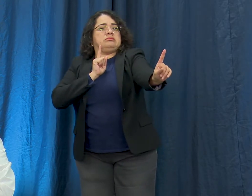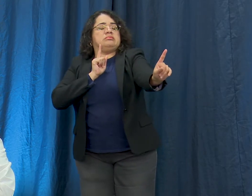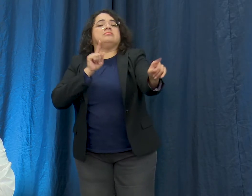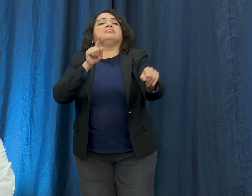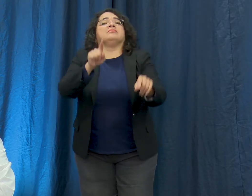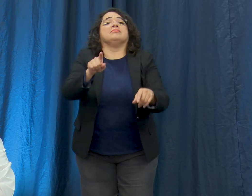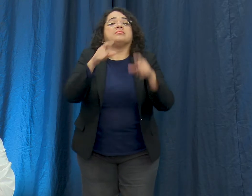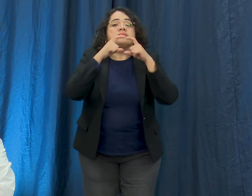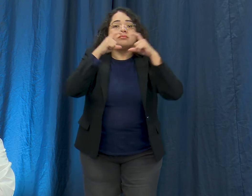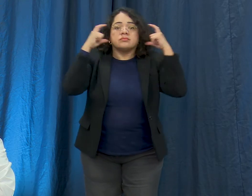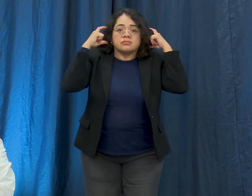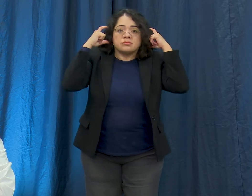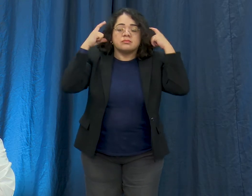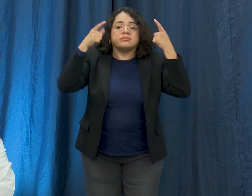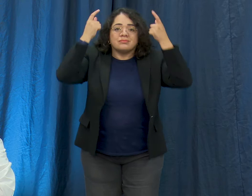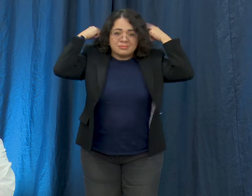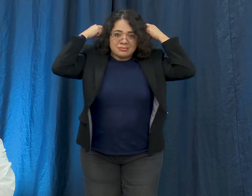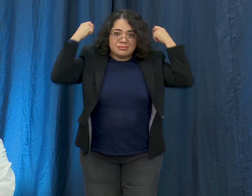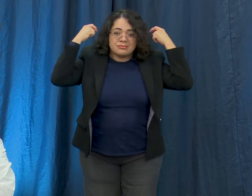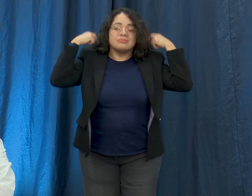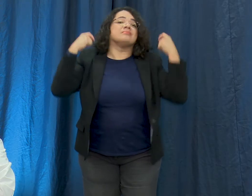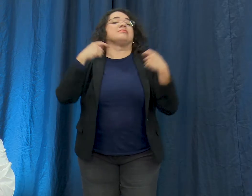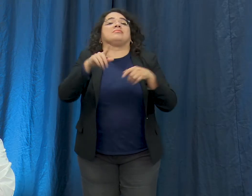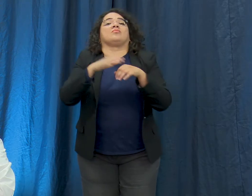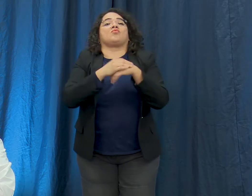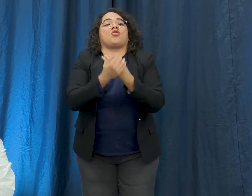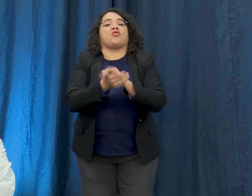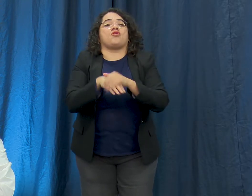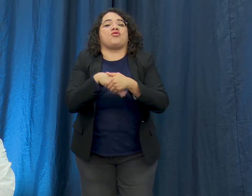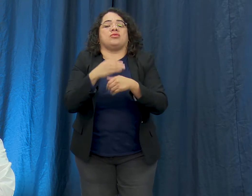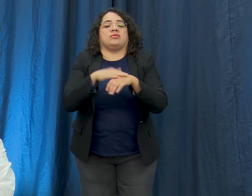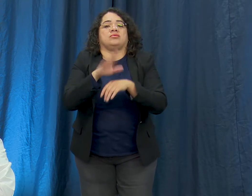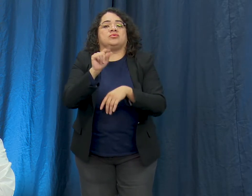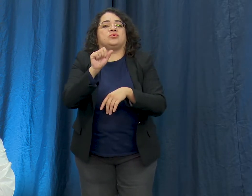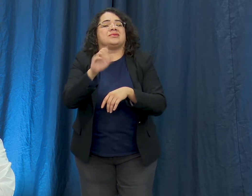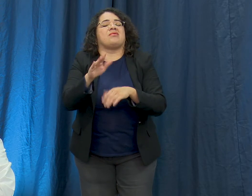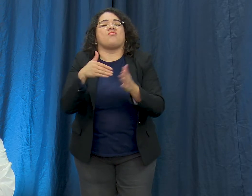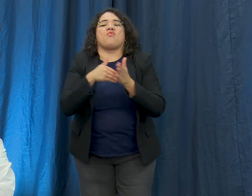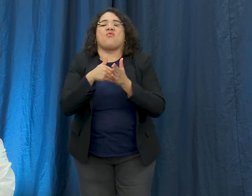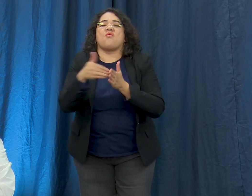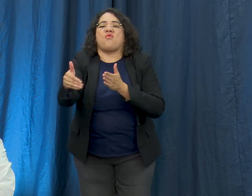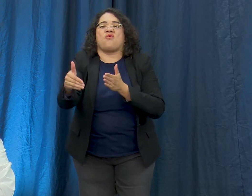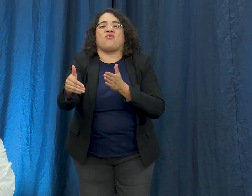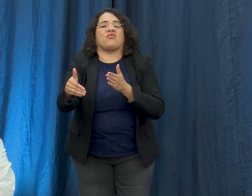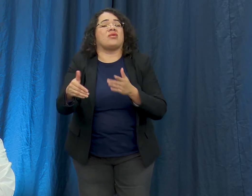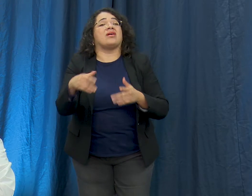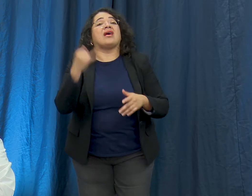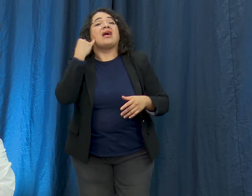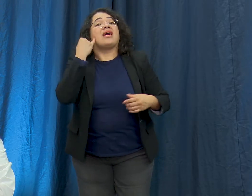maintain that distance, wash your hands often, and don't go out if you're sick or